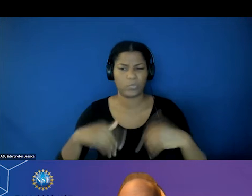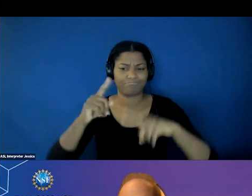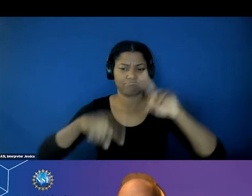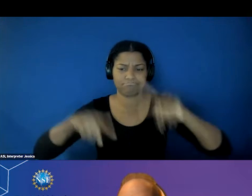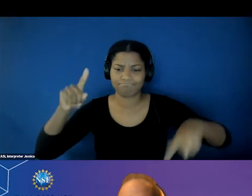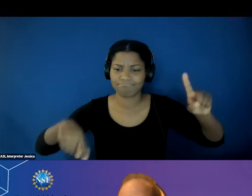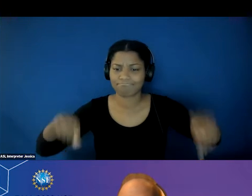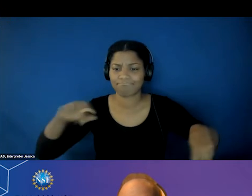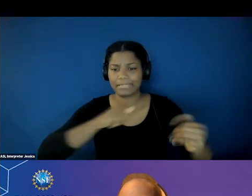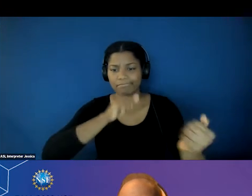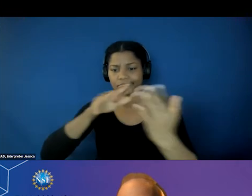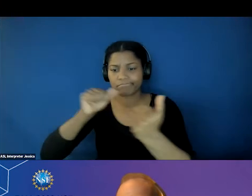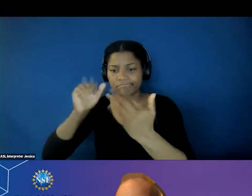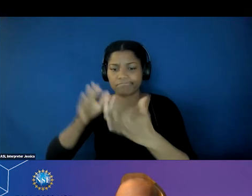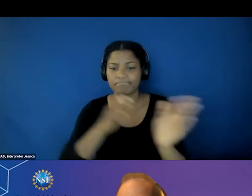strategies, and designs for your proposal.